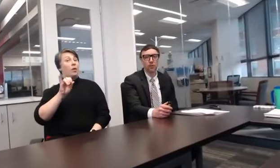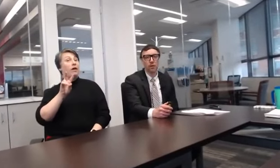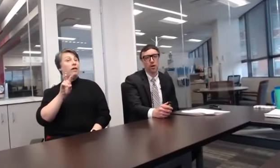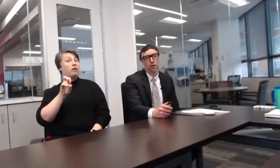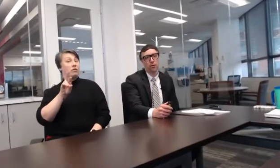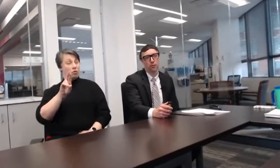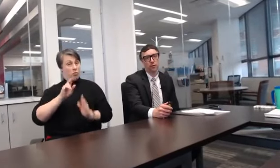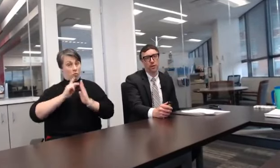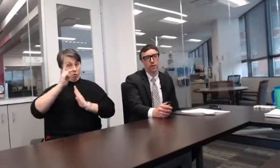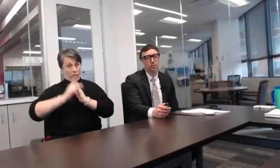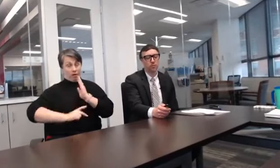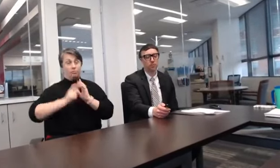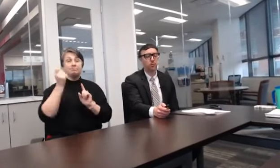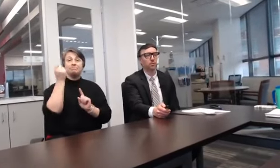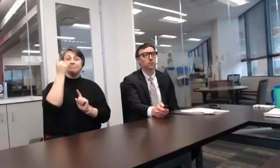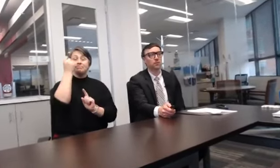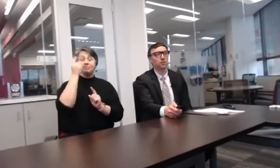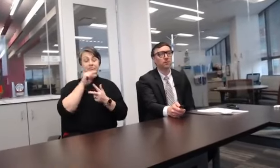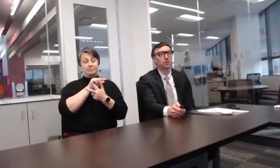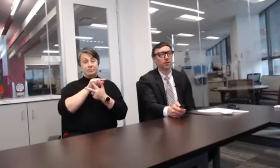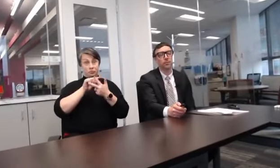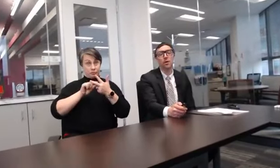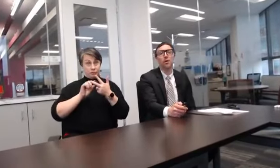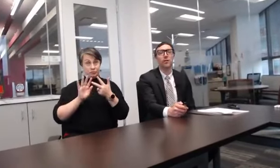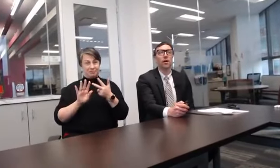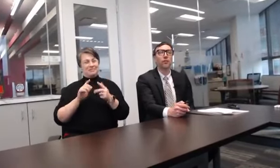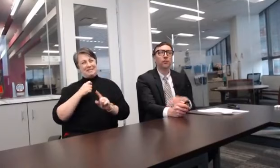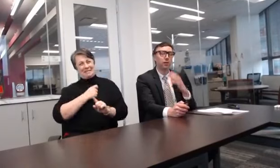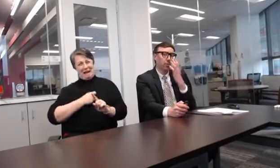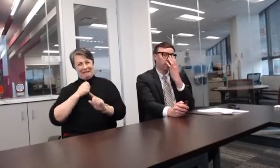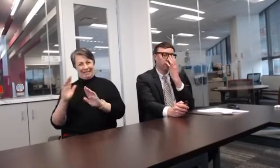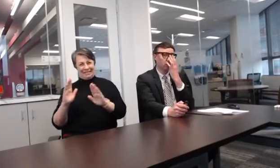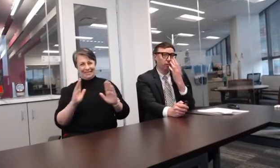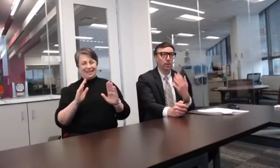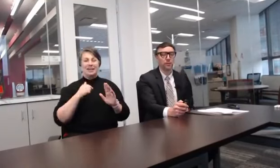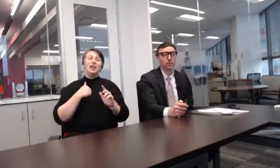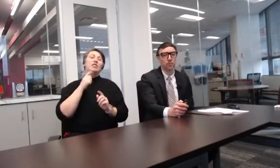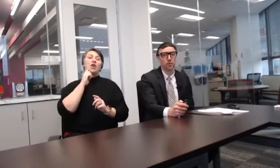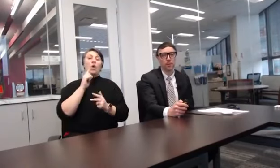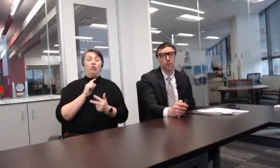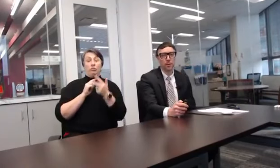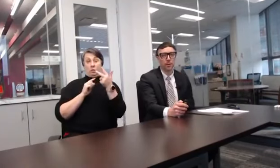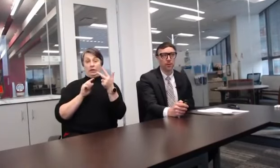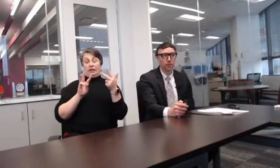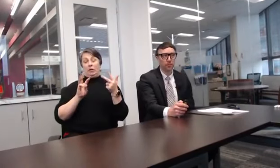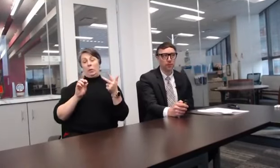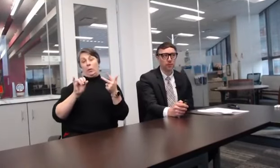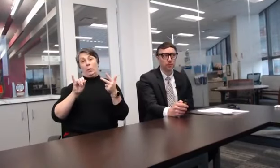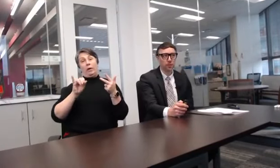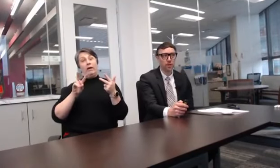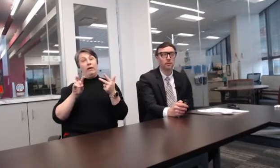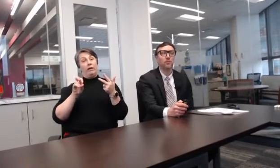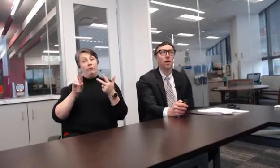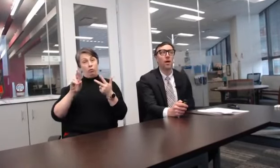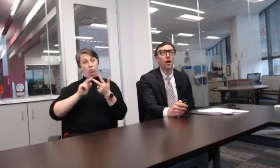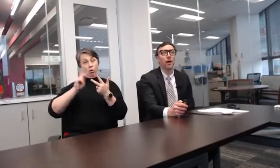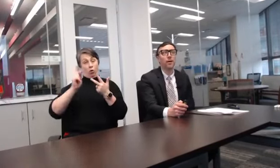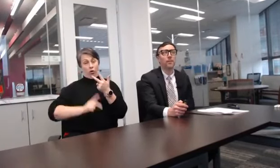there are three waiver programs for people with developmental disabilities.